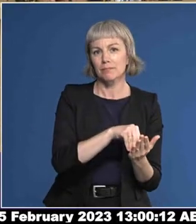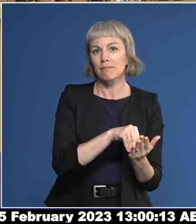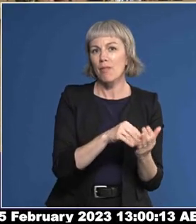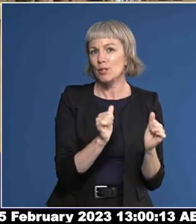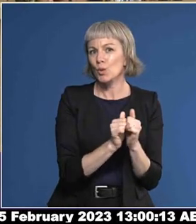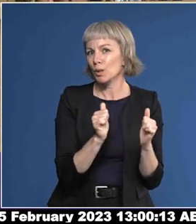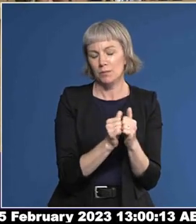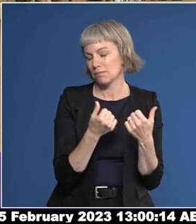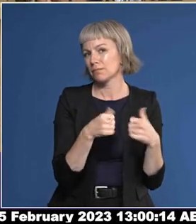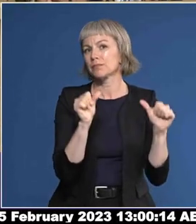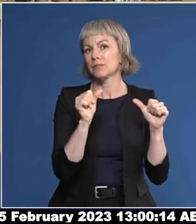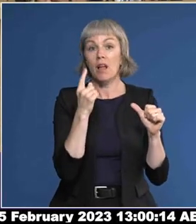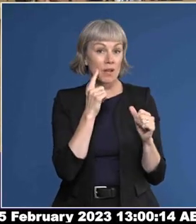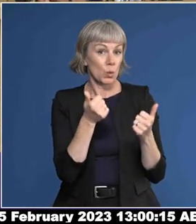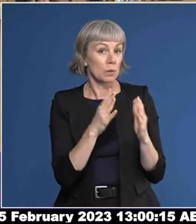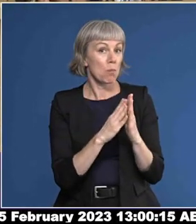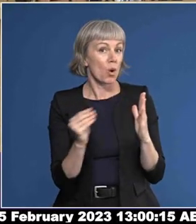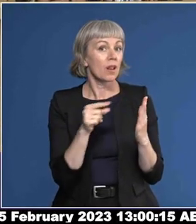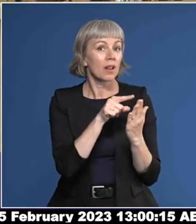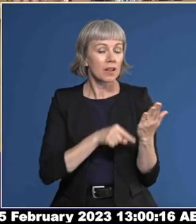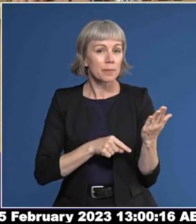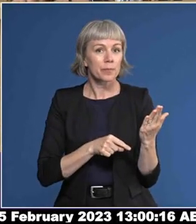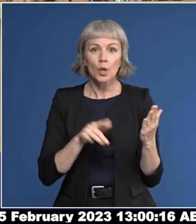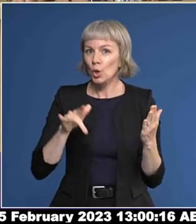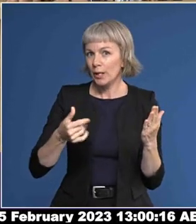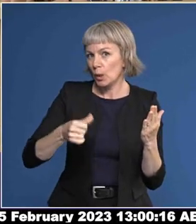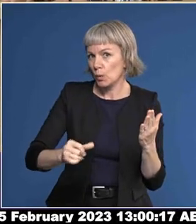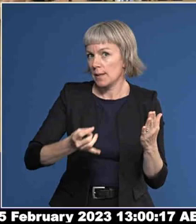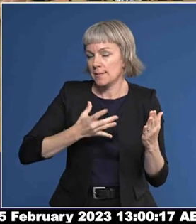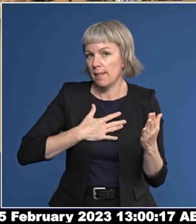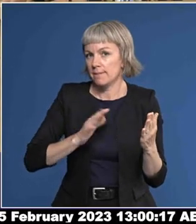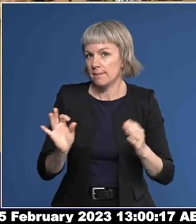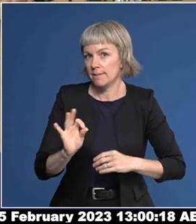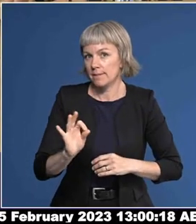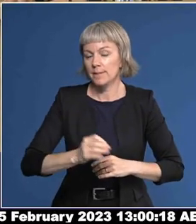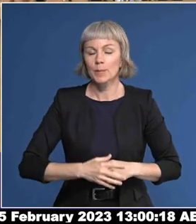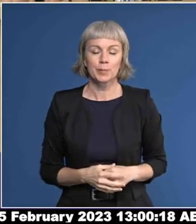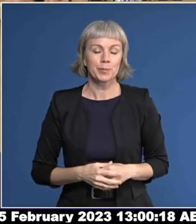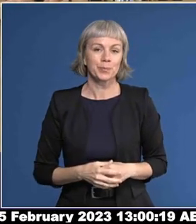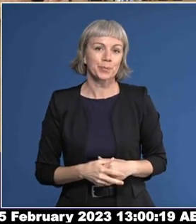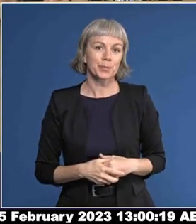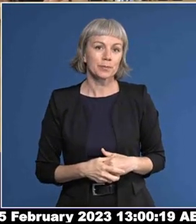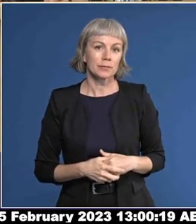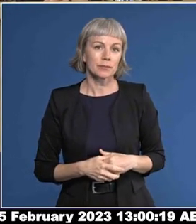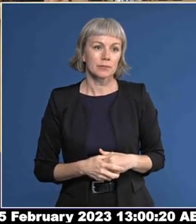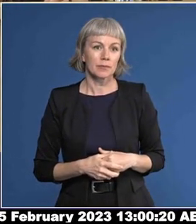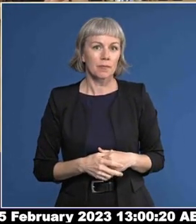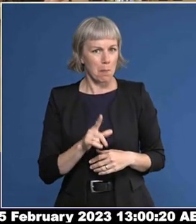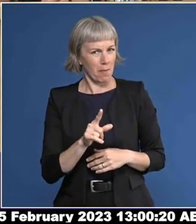good model. We haven't utilised that model - that specific model as yet, but I can certainly see there would be benefits in doing so.